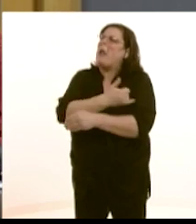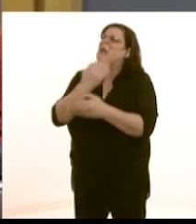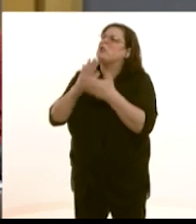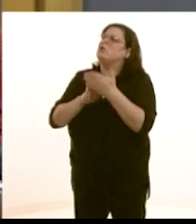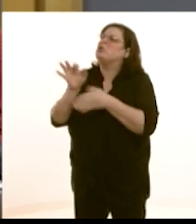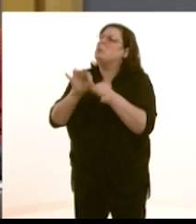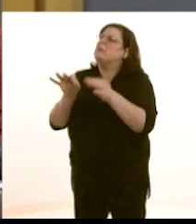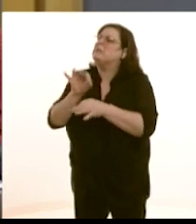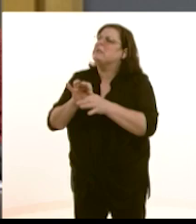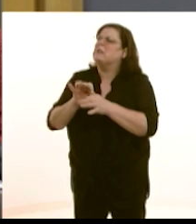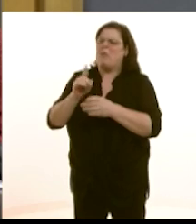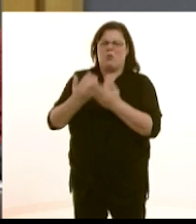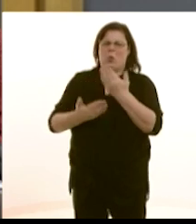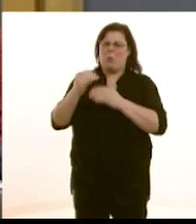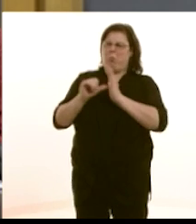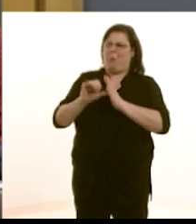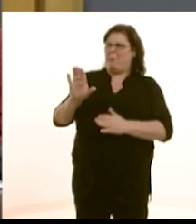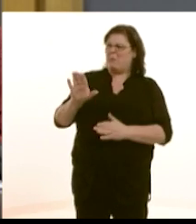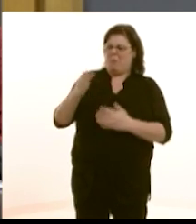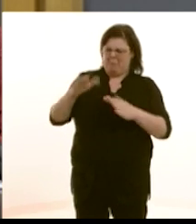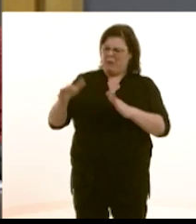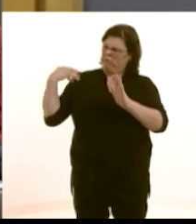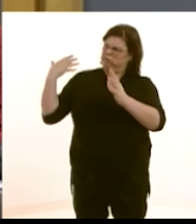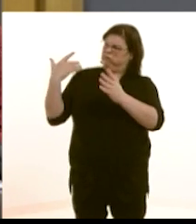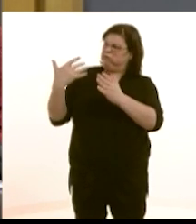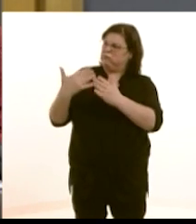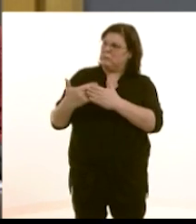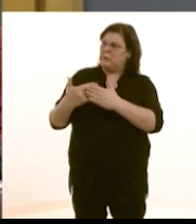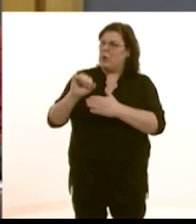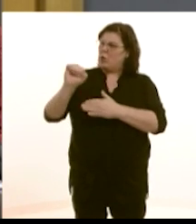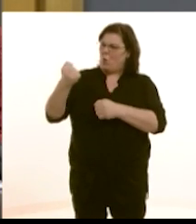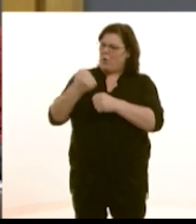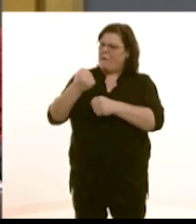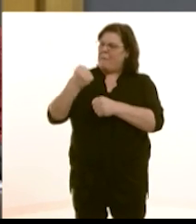These are not new problems, are they? They are problems that your Government has consistently